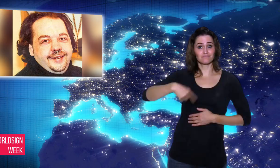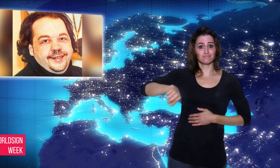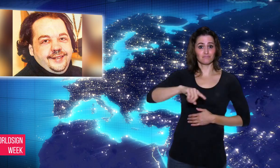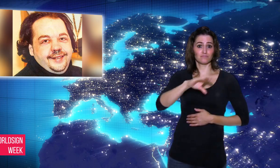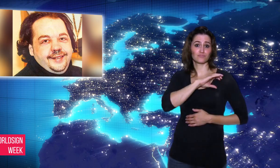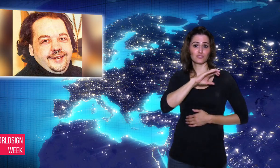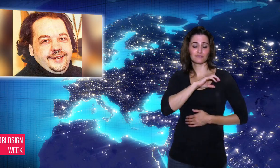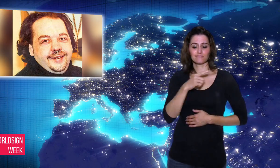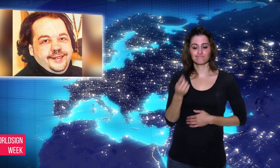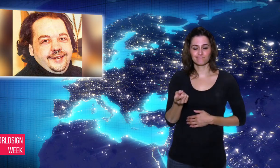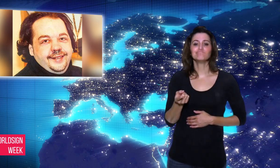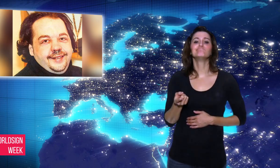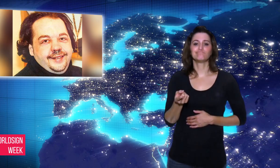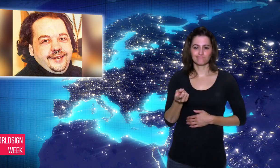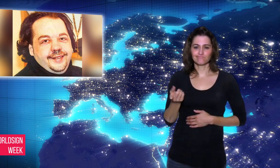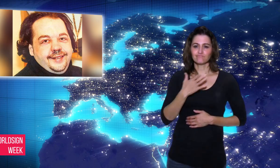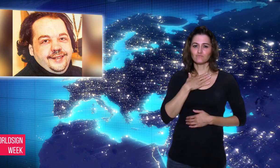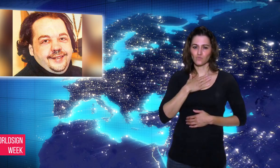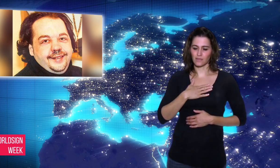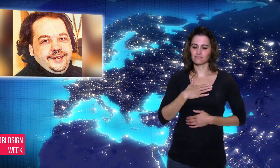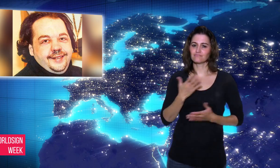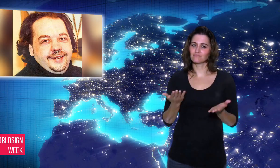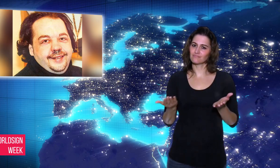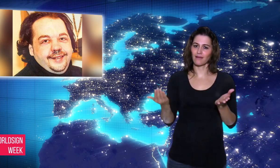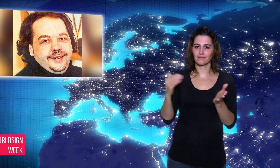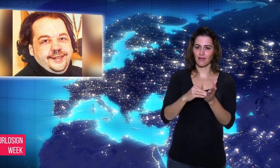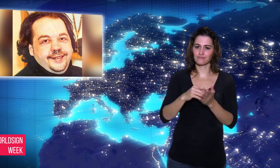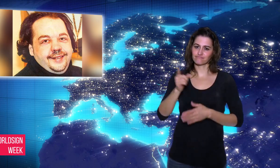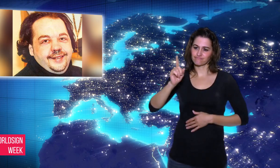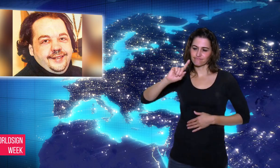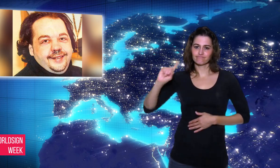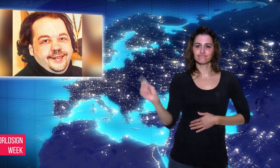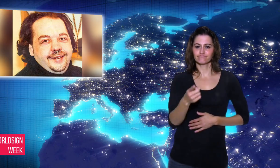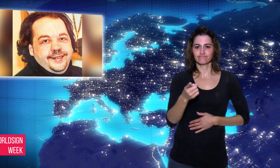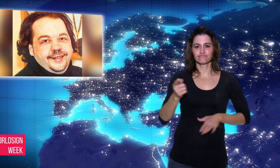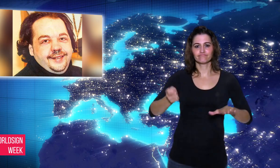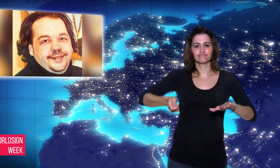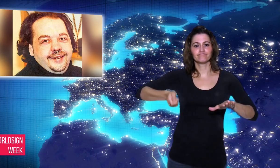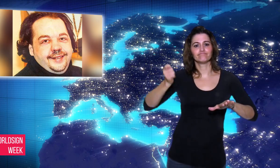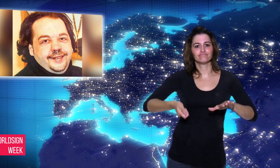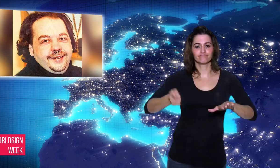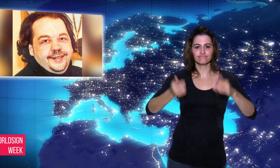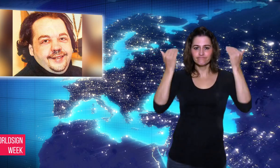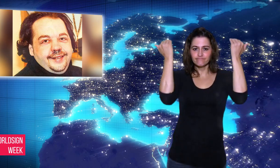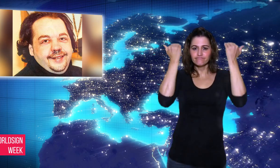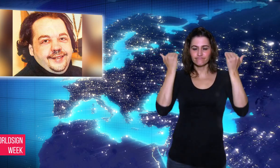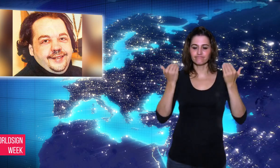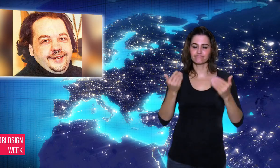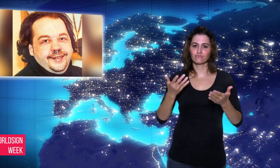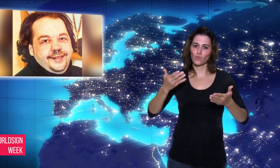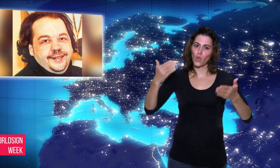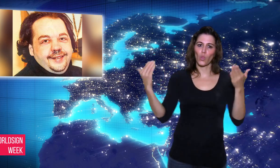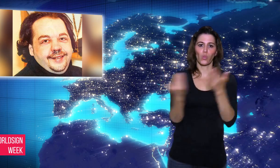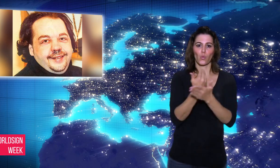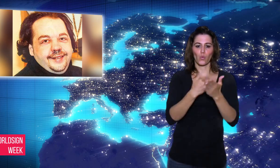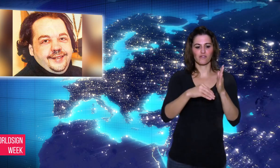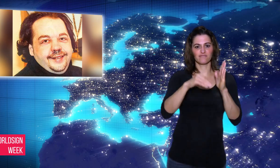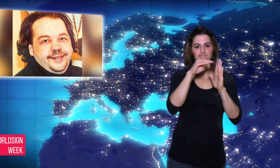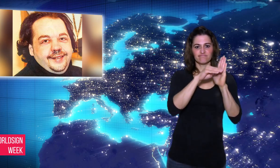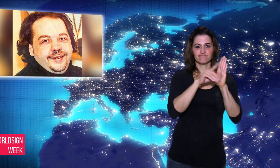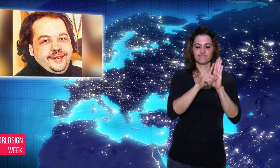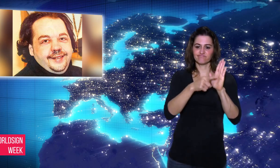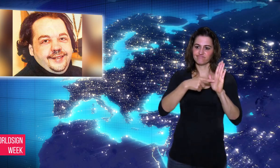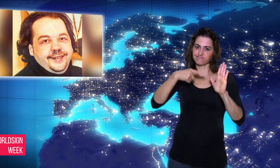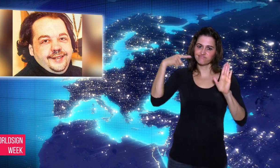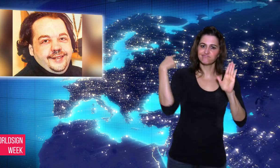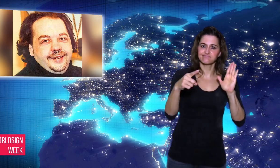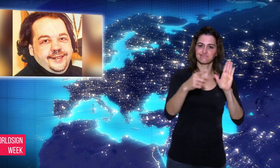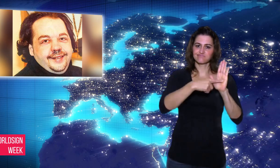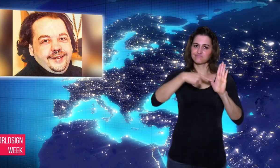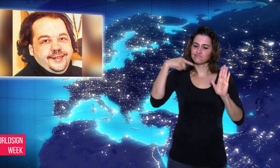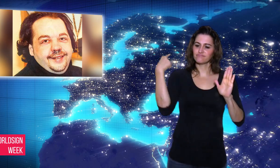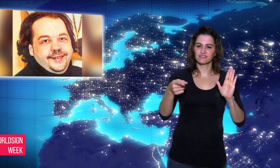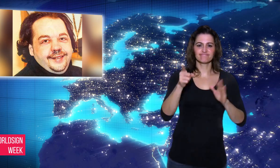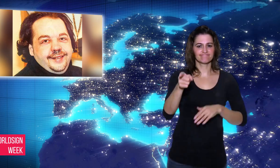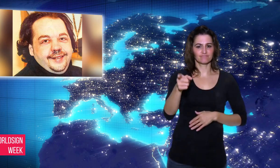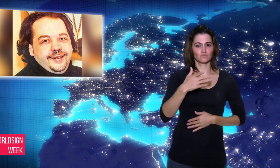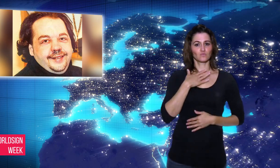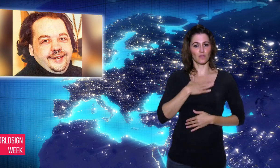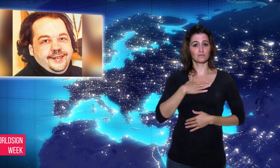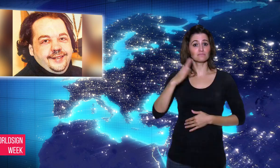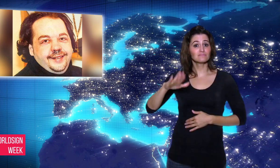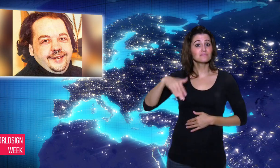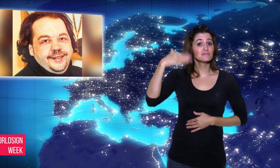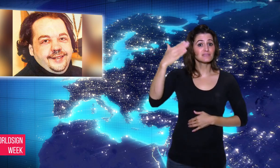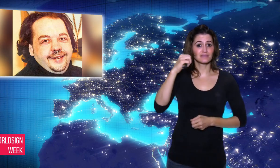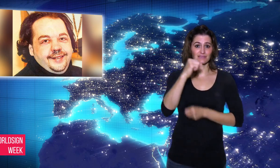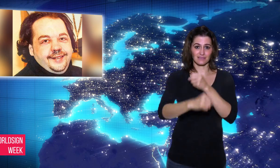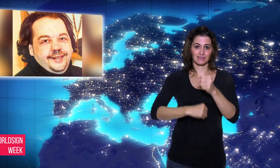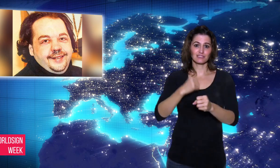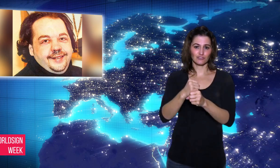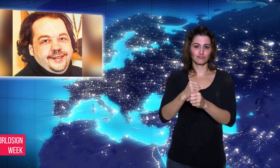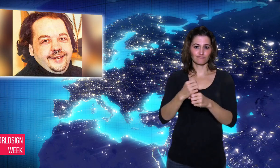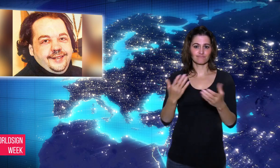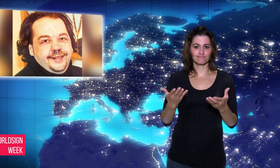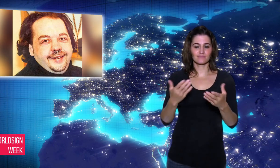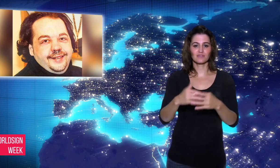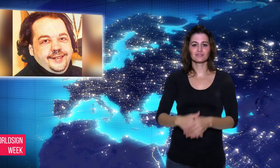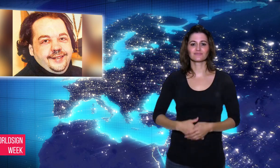charges against Hoegel by next year.